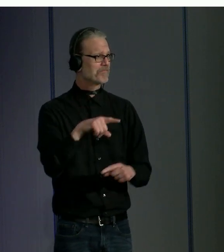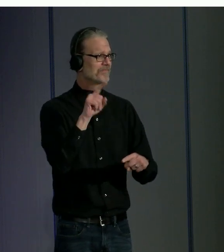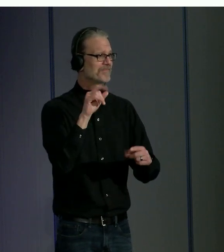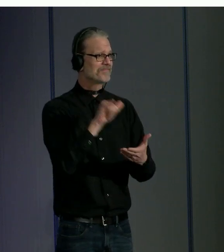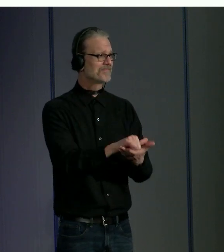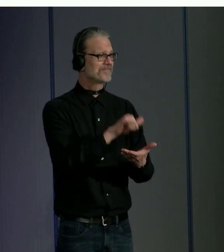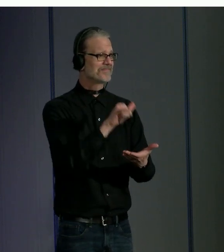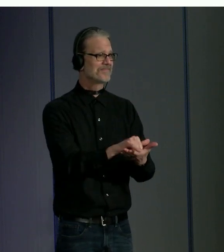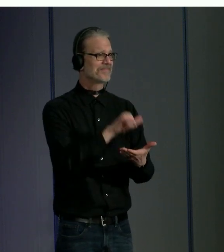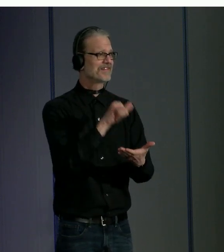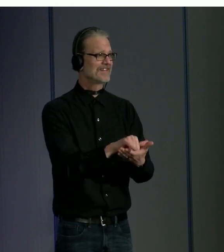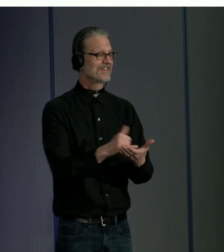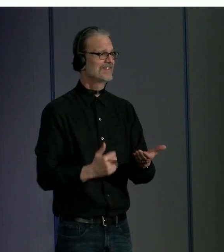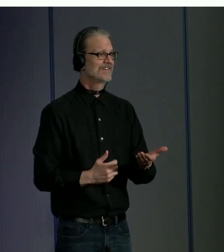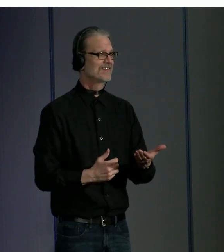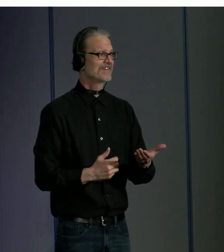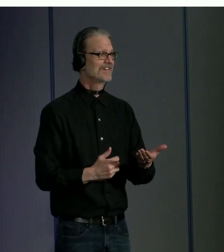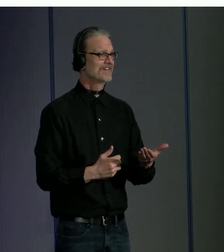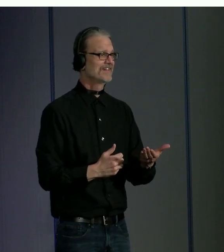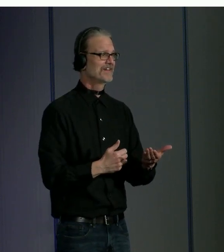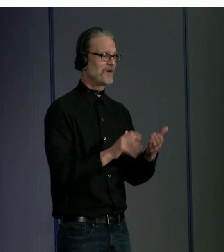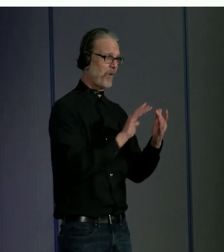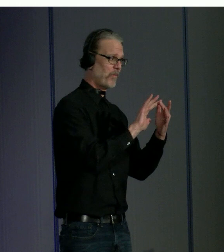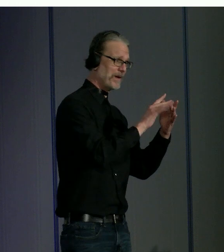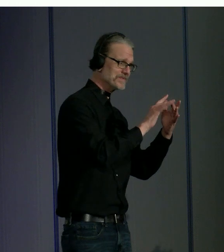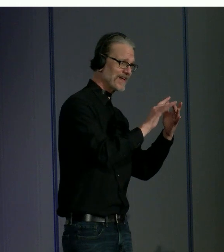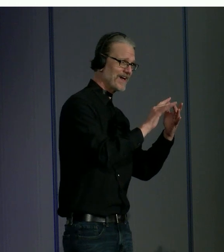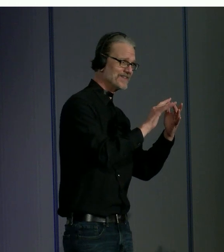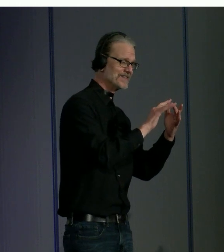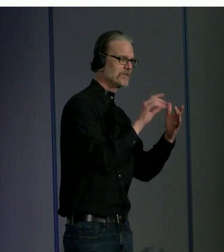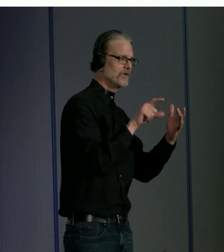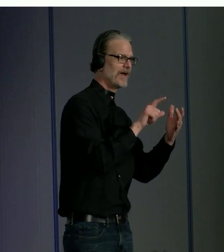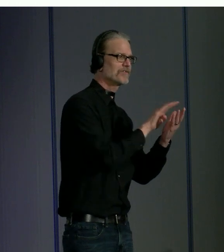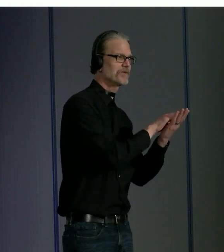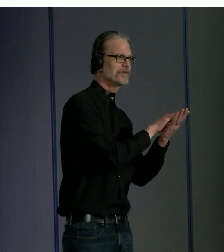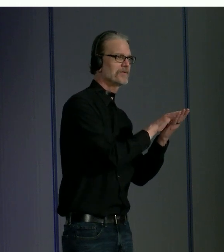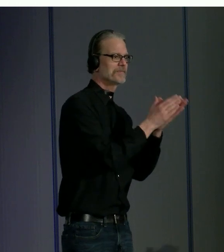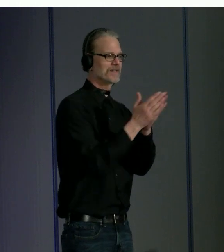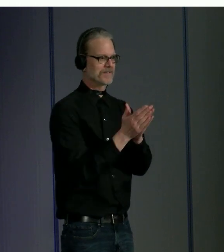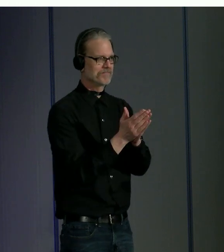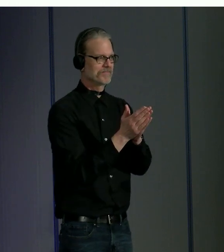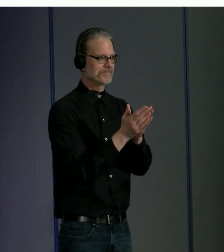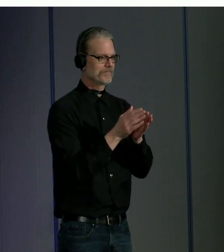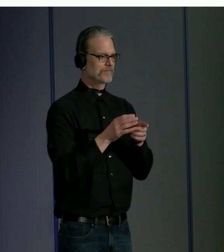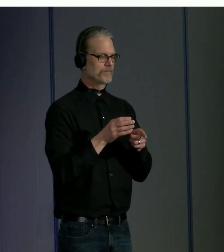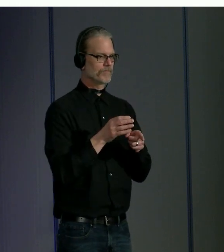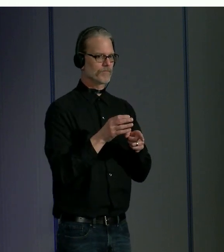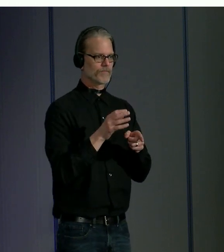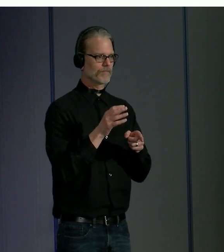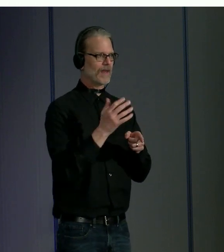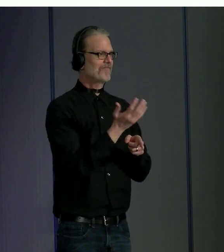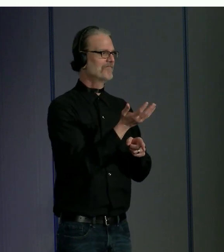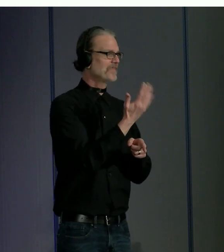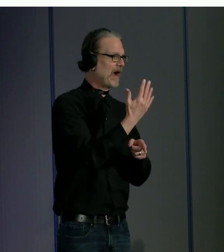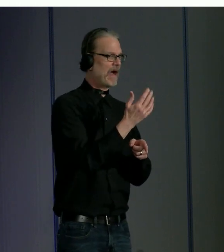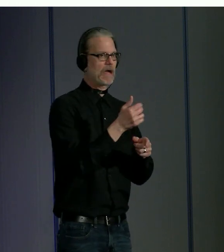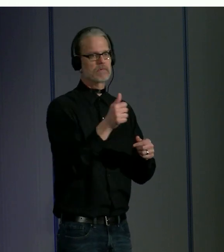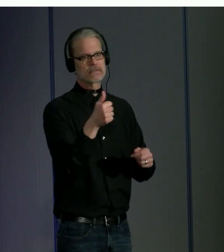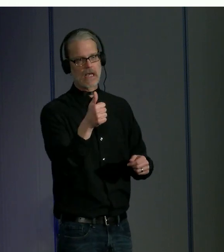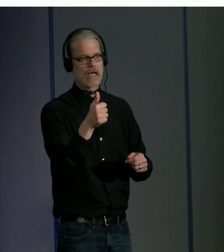You have to turn most websites that I run into, you have to turn that website into like 5 to 10 mobile apps.